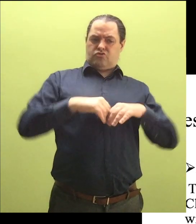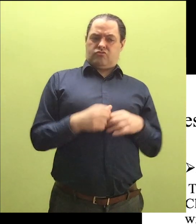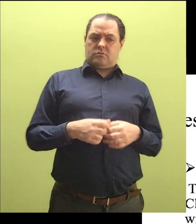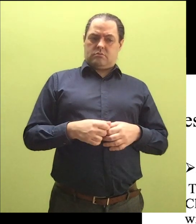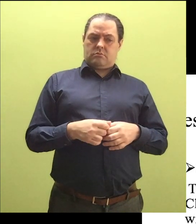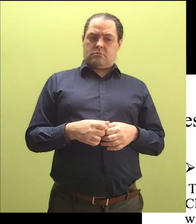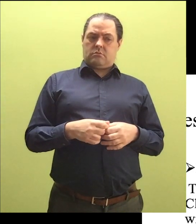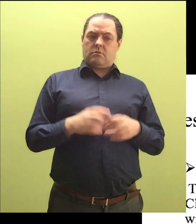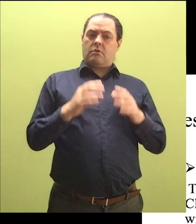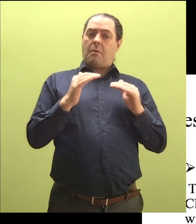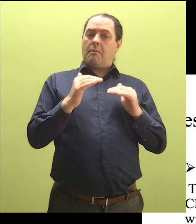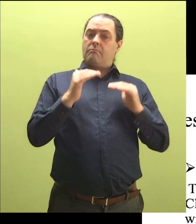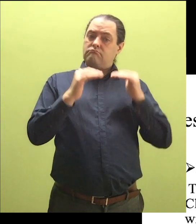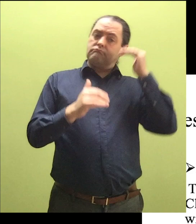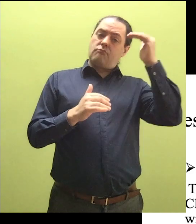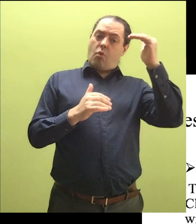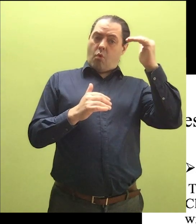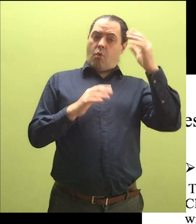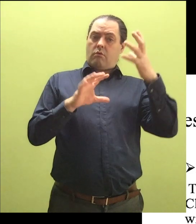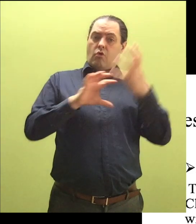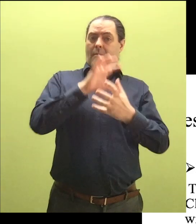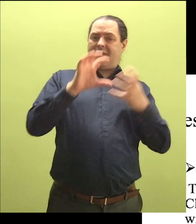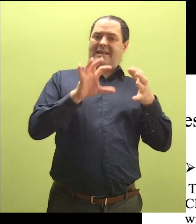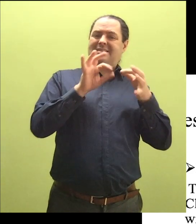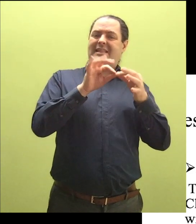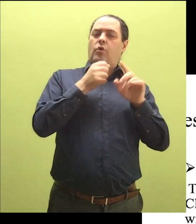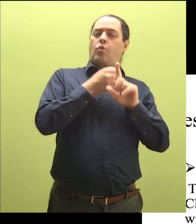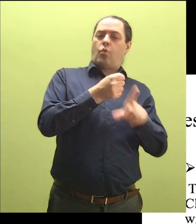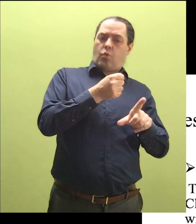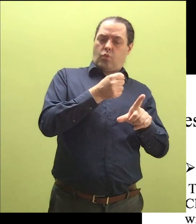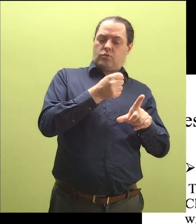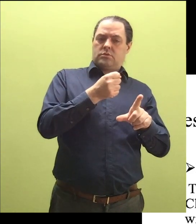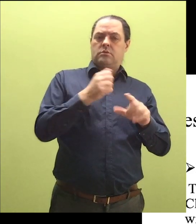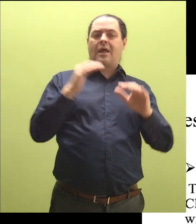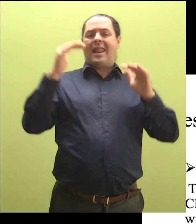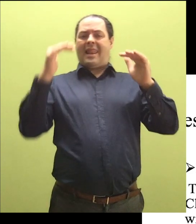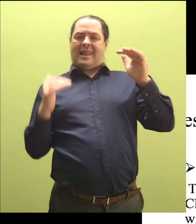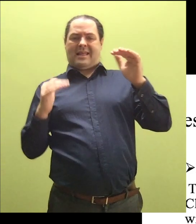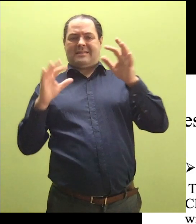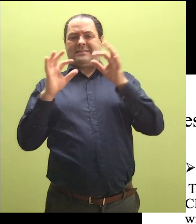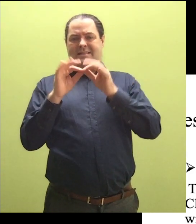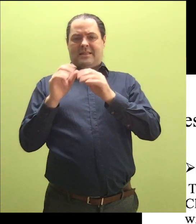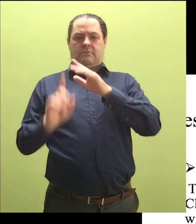opposed to the inchoative stimuli. And the standard error lines, especially in the causative section seem to